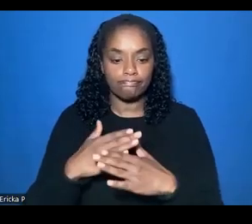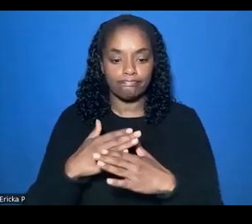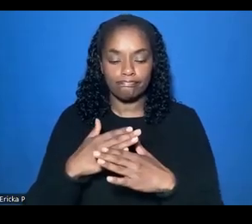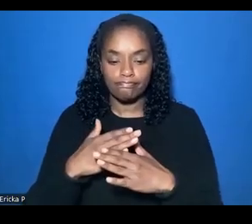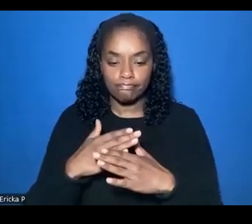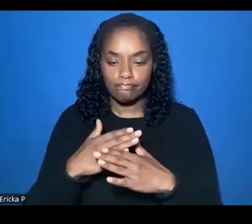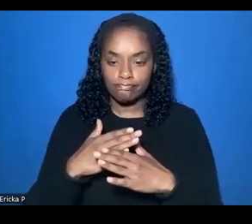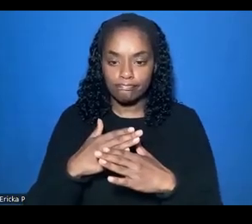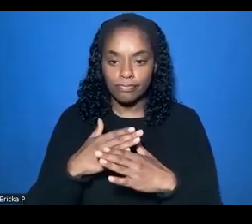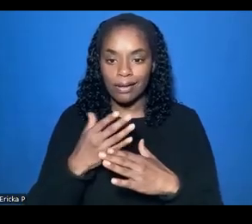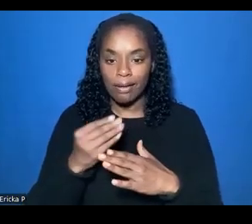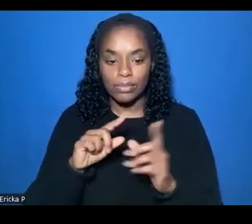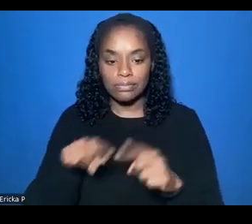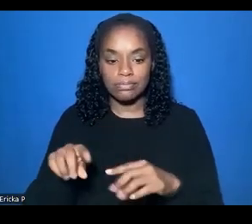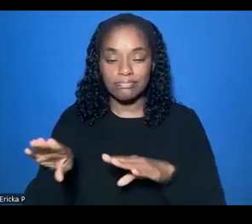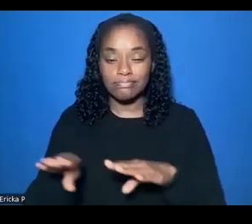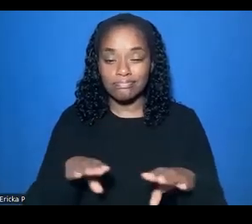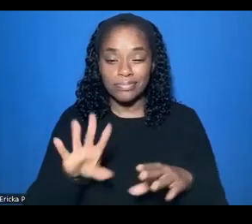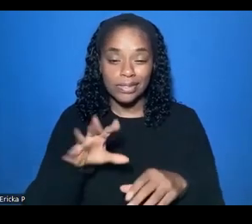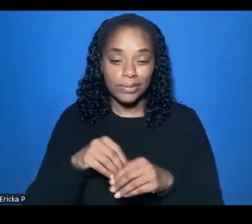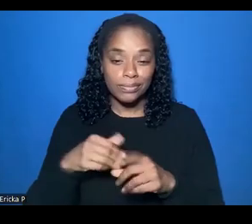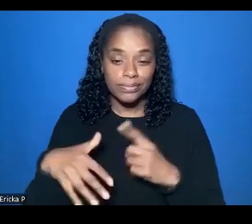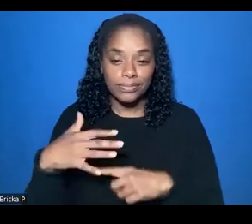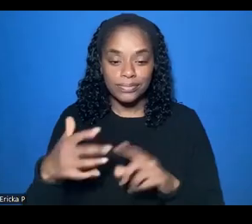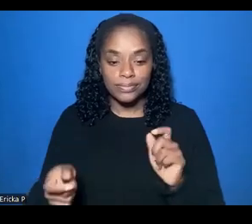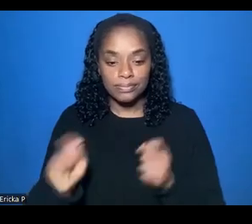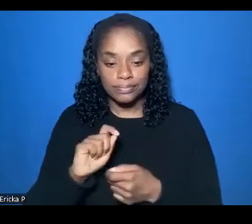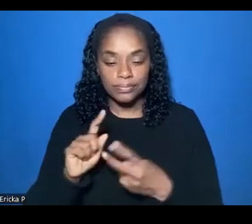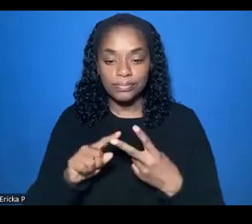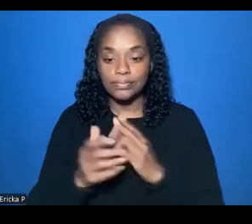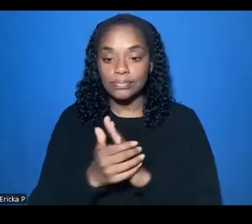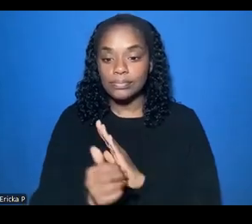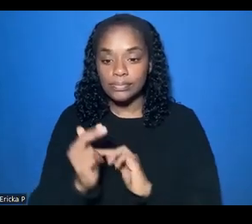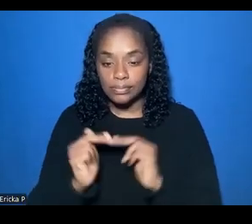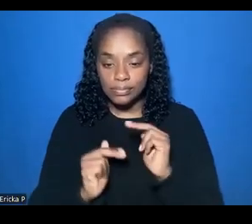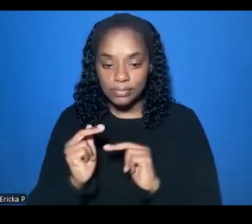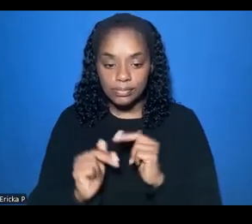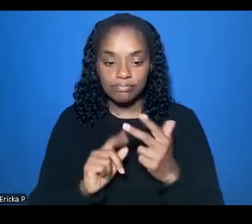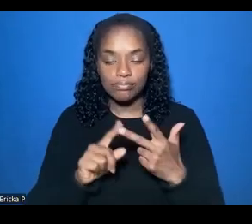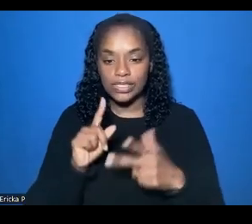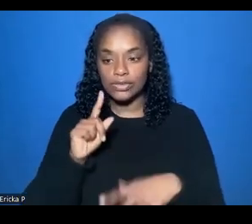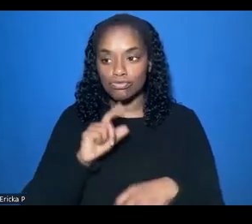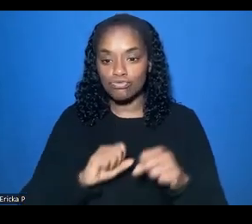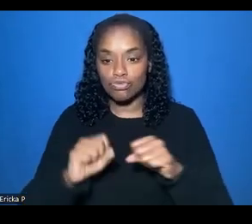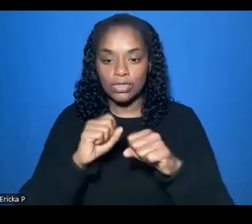including environmental changes, skill building, and the strategies for the student and staff